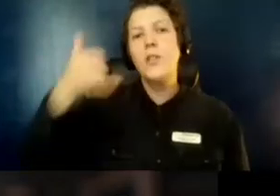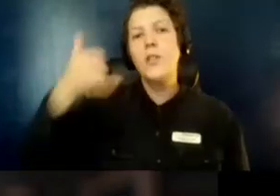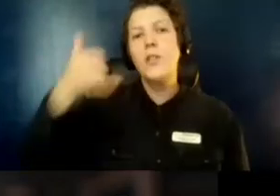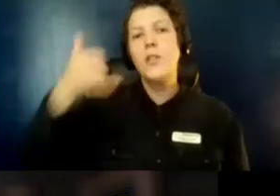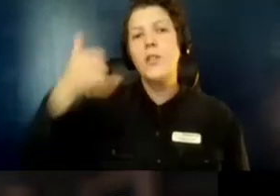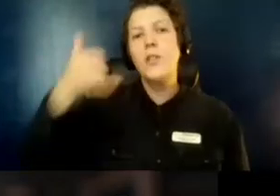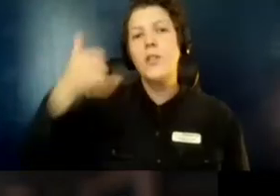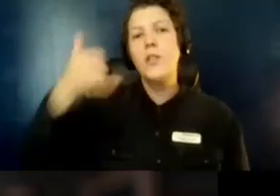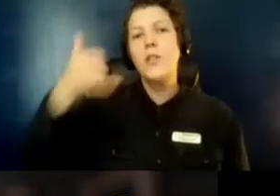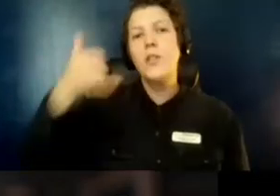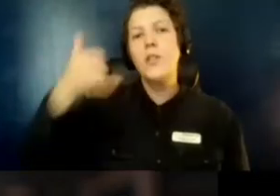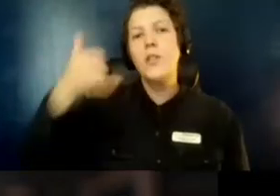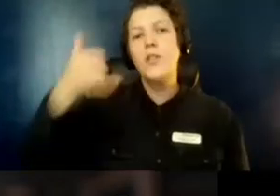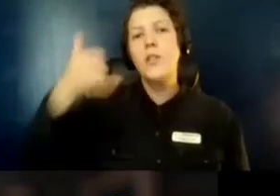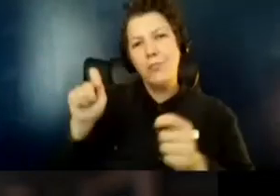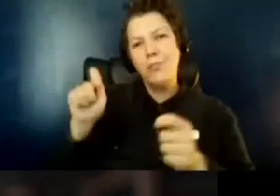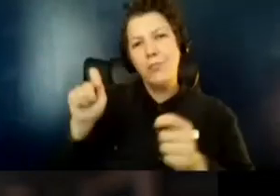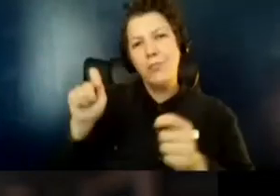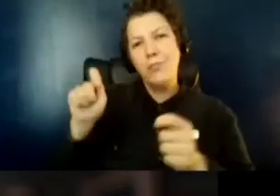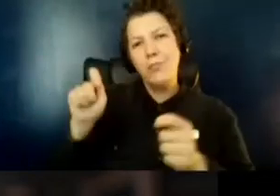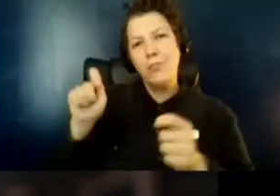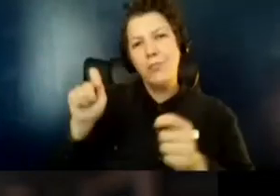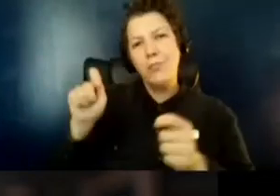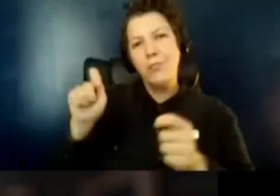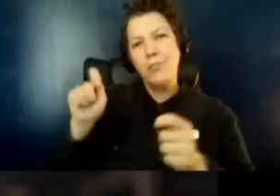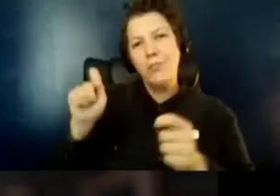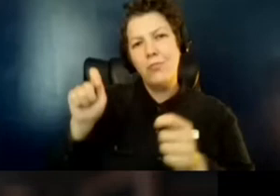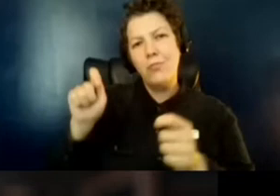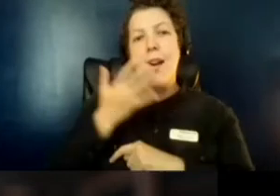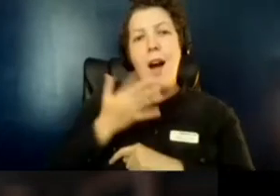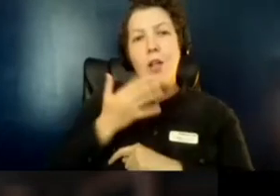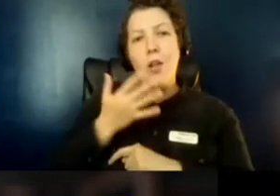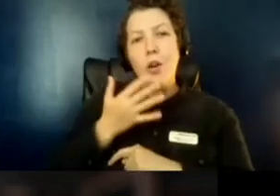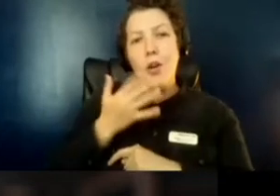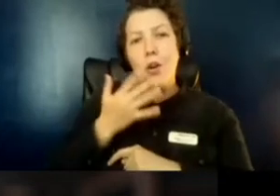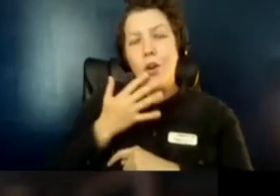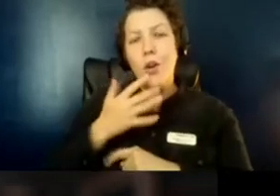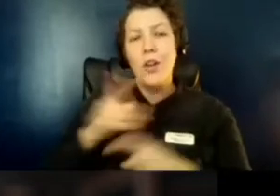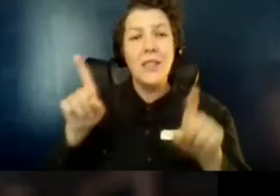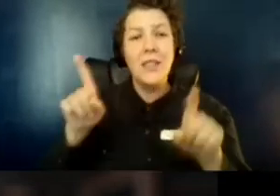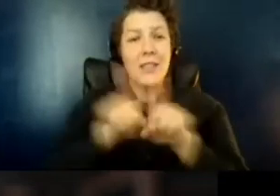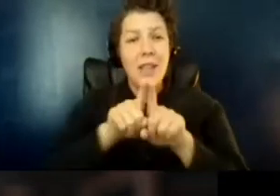palette to adapt, just like he can change the font. But again, this would require that